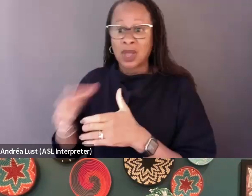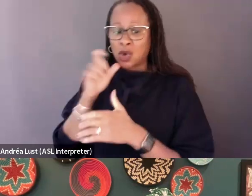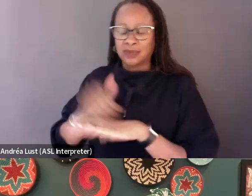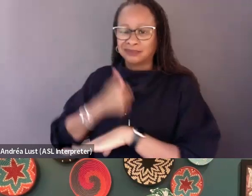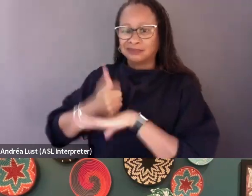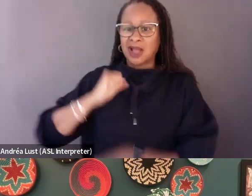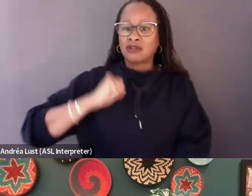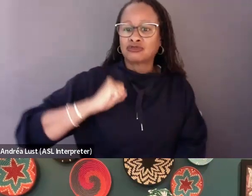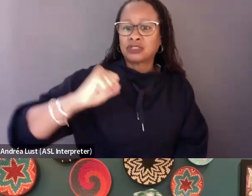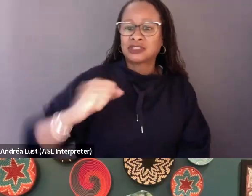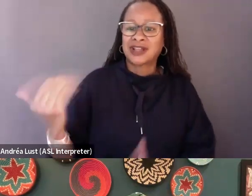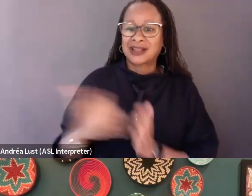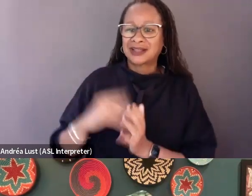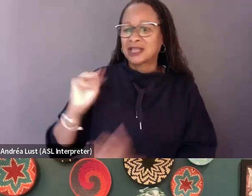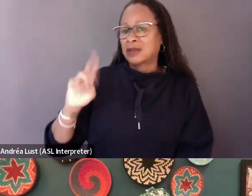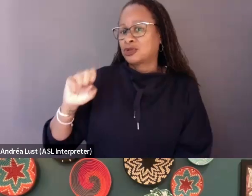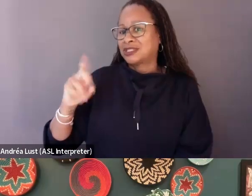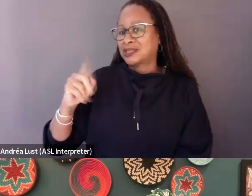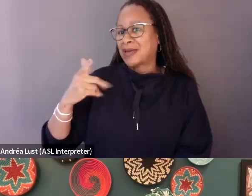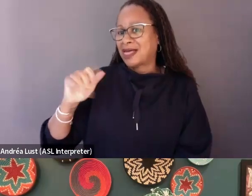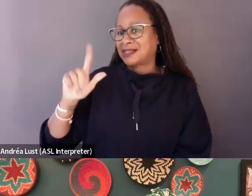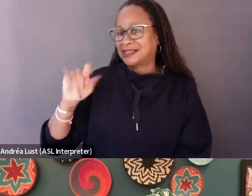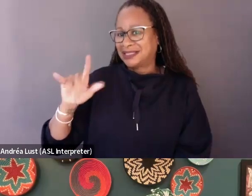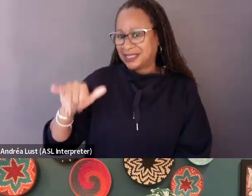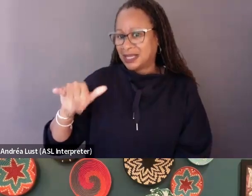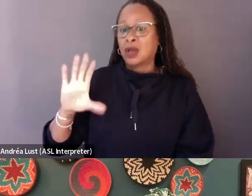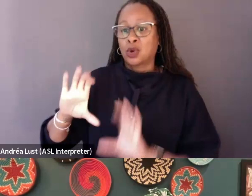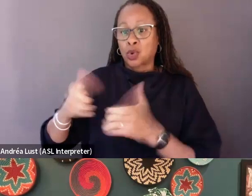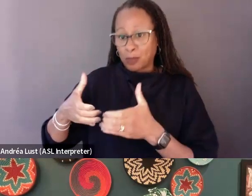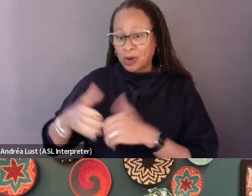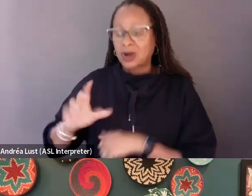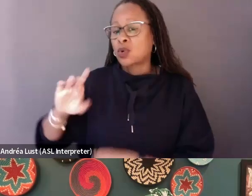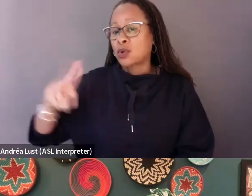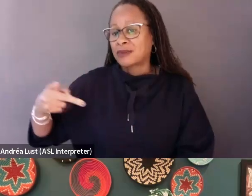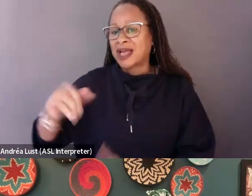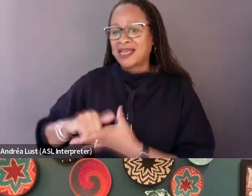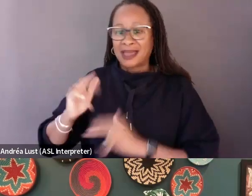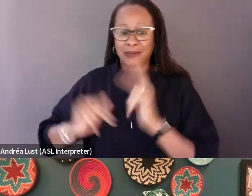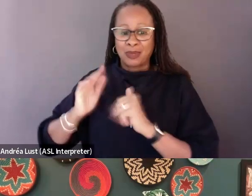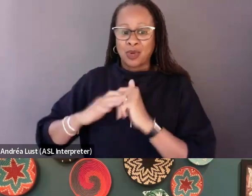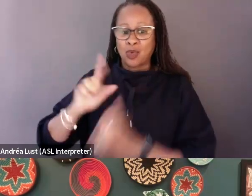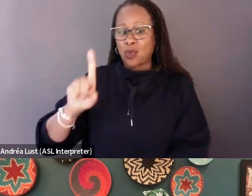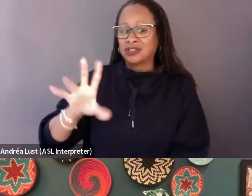against the municipality corporation, who were trying to build up, their 175-year-old fish market